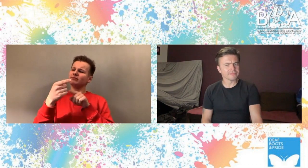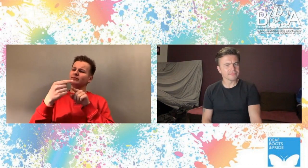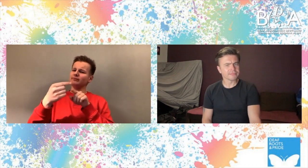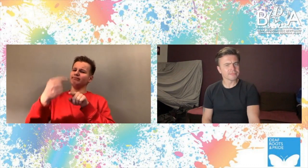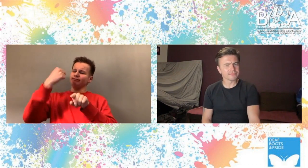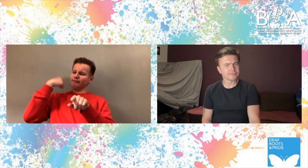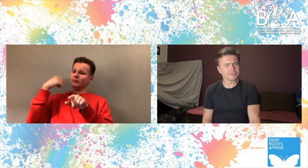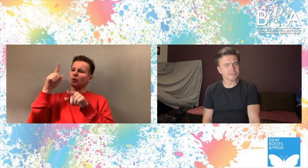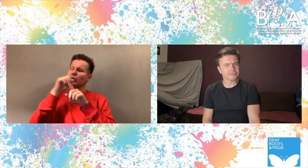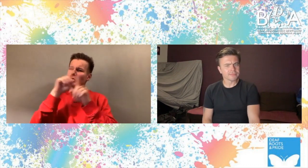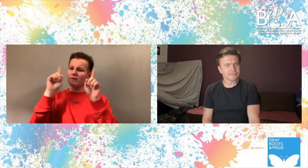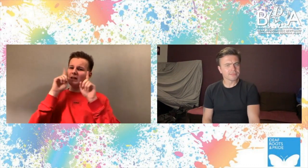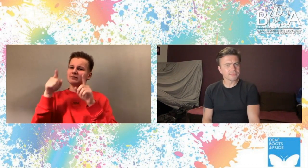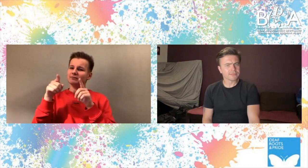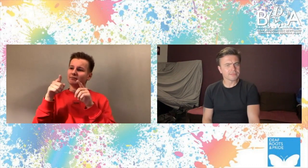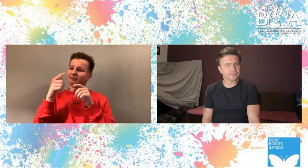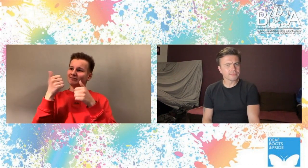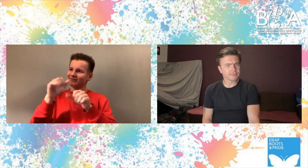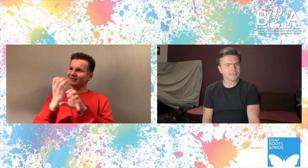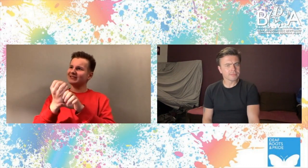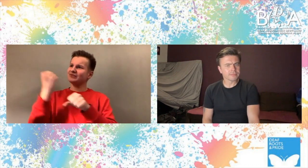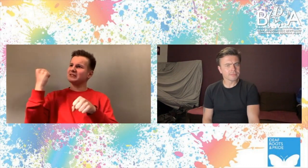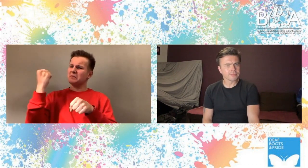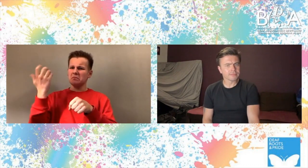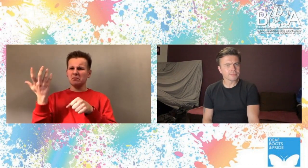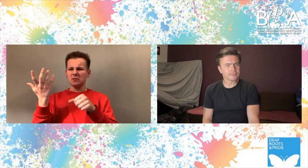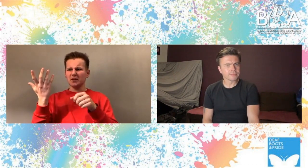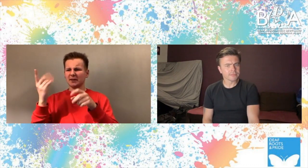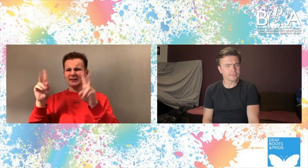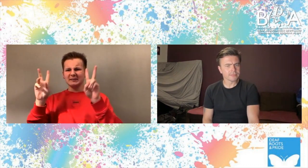take you back again to your university days. You’ve got a degree, but what is your